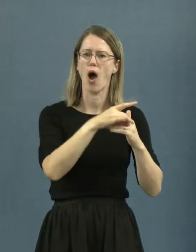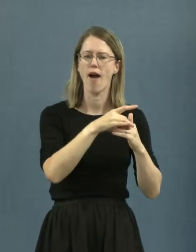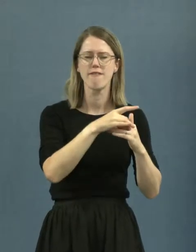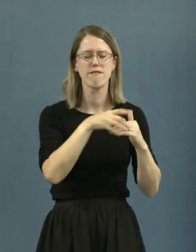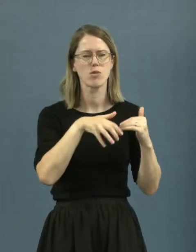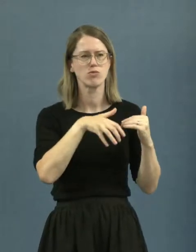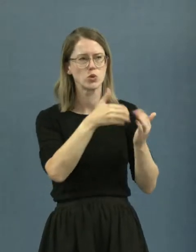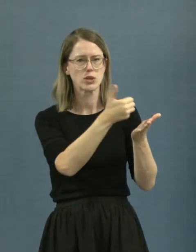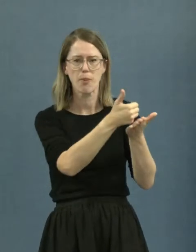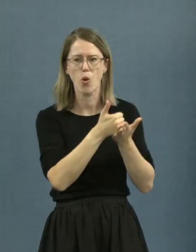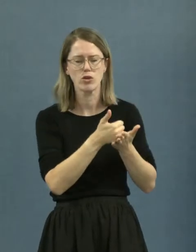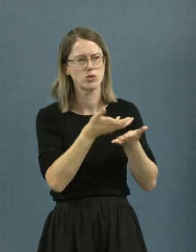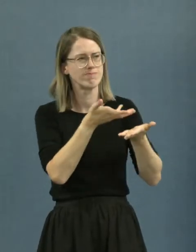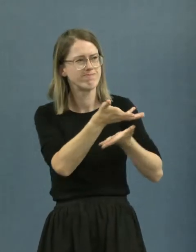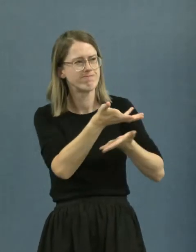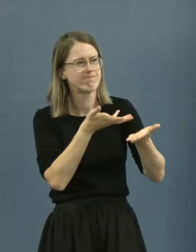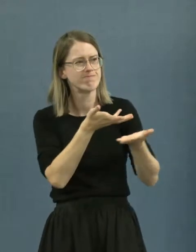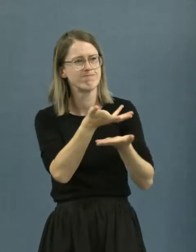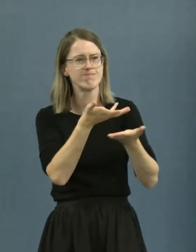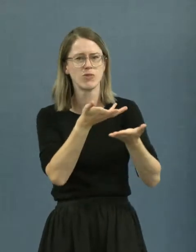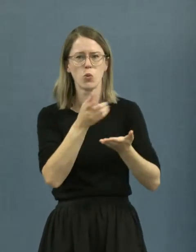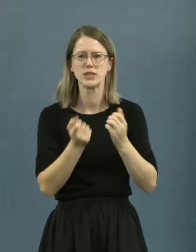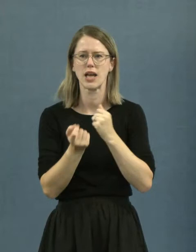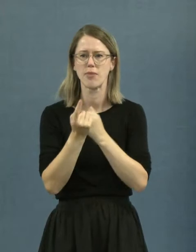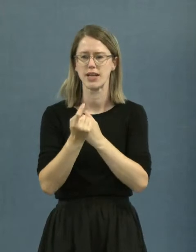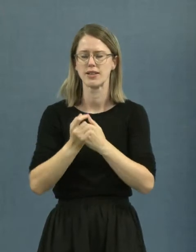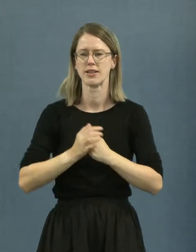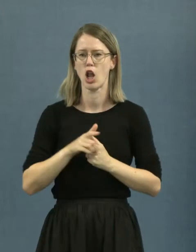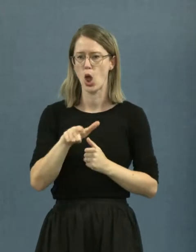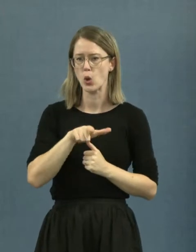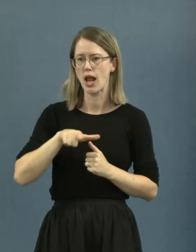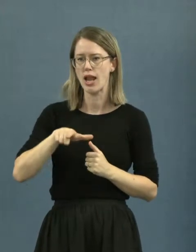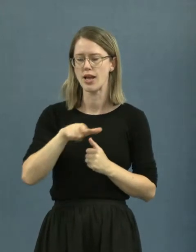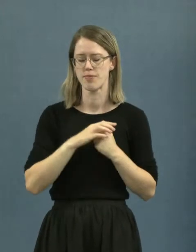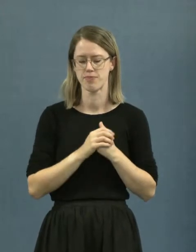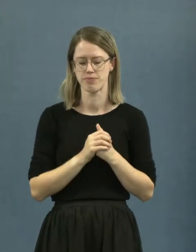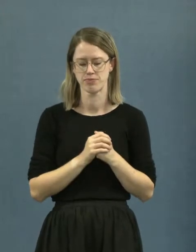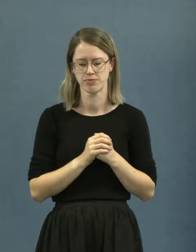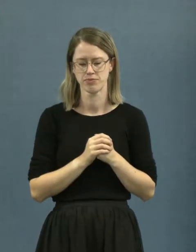carer around what are the local